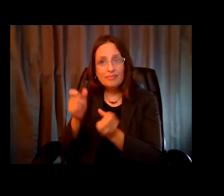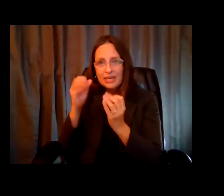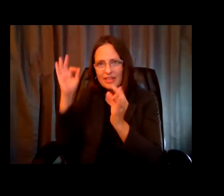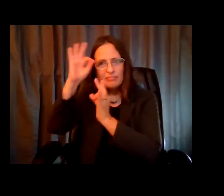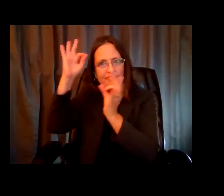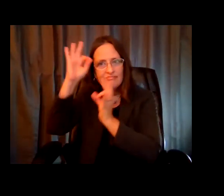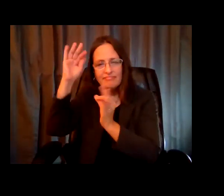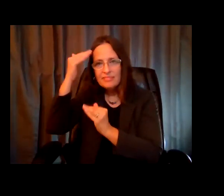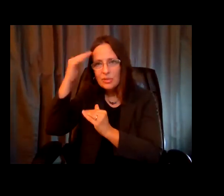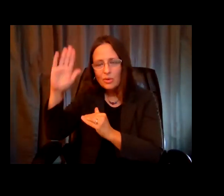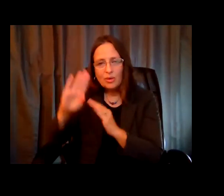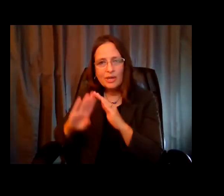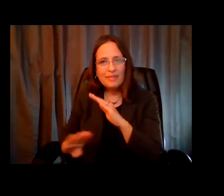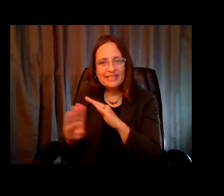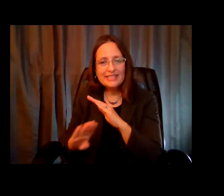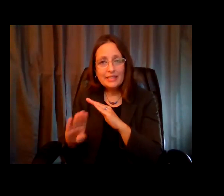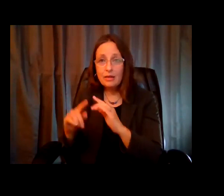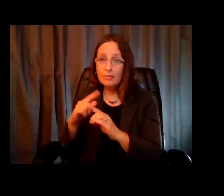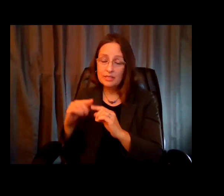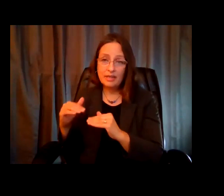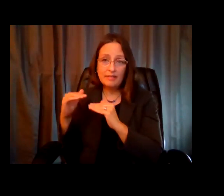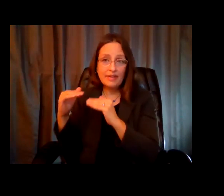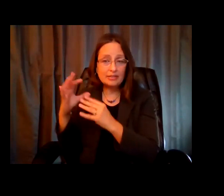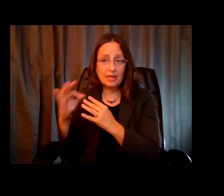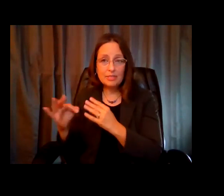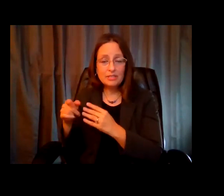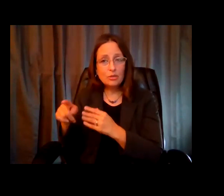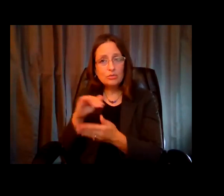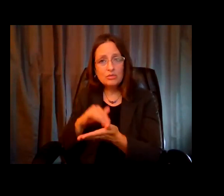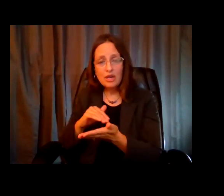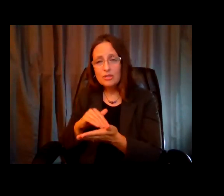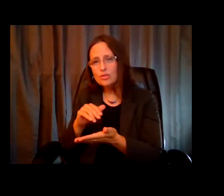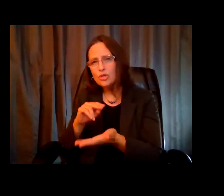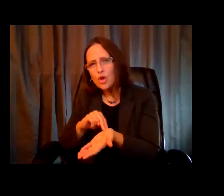use the apps in advance. Not everyone is familiar with them and not every office will embrace them.